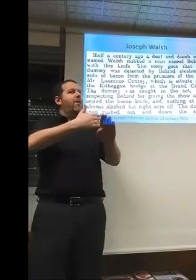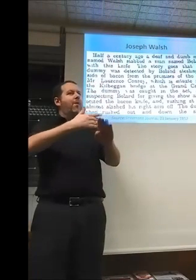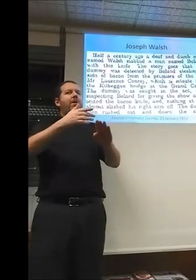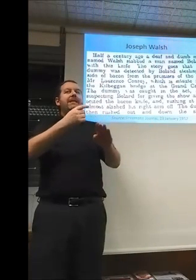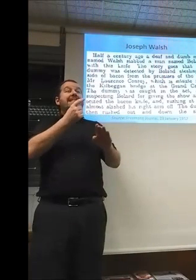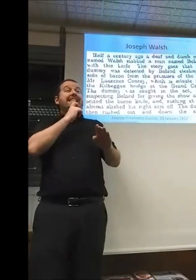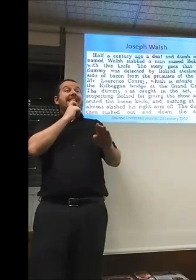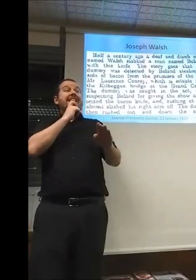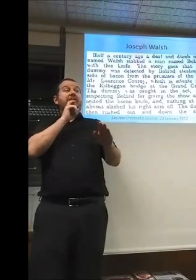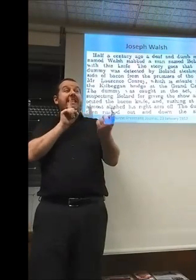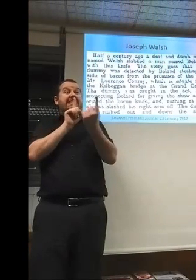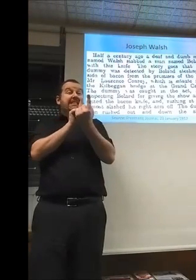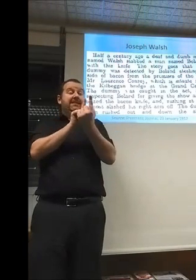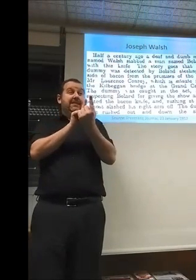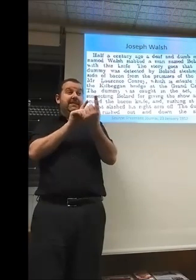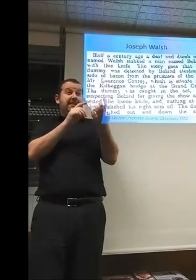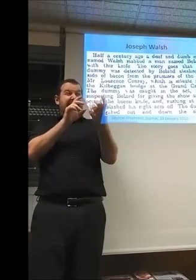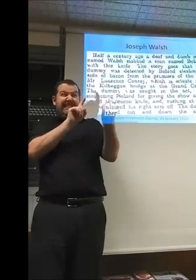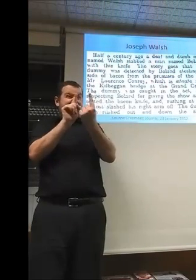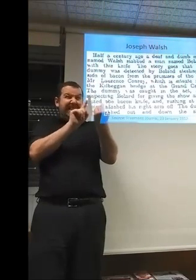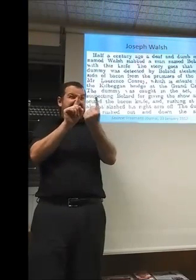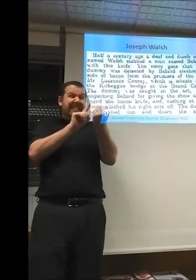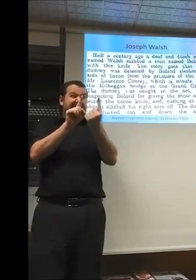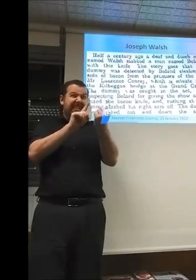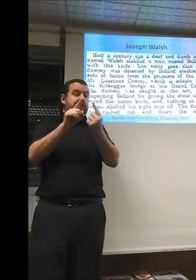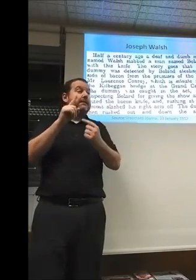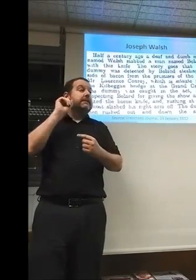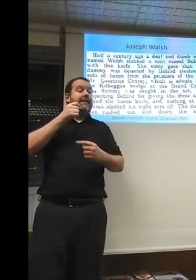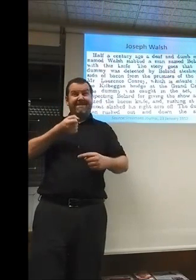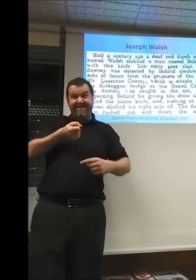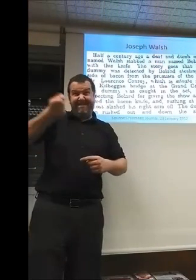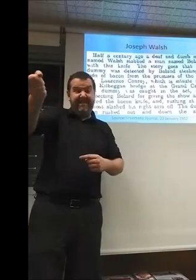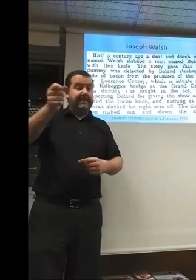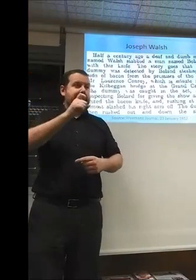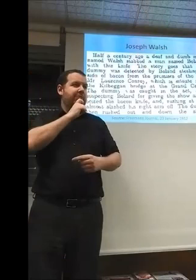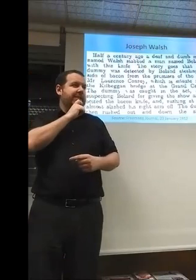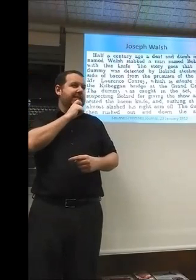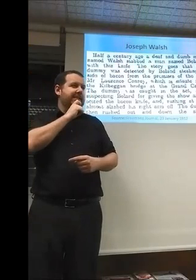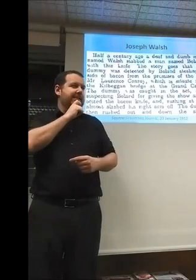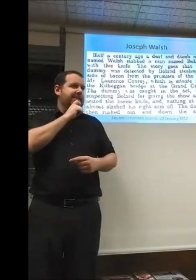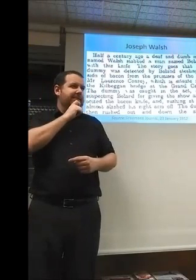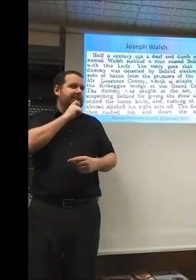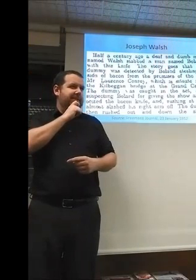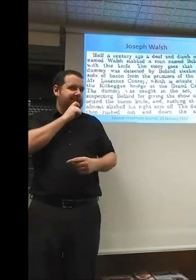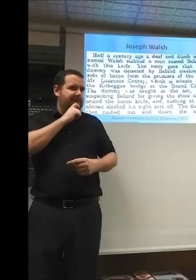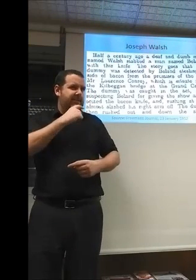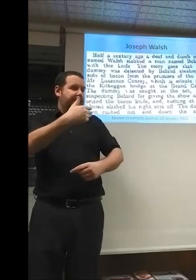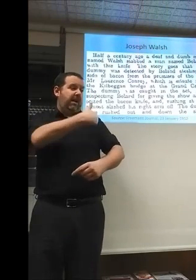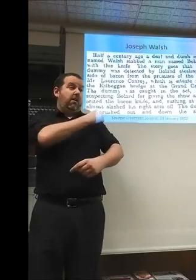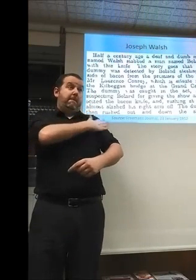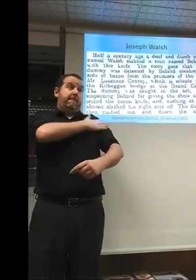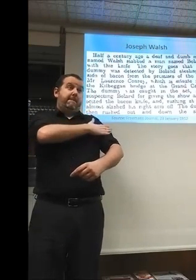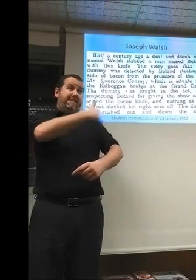So Denis the Deaf man he was brought to court and the judge tried to communicate to him